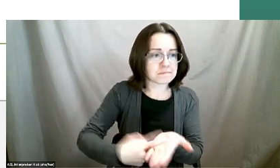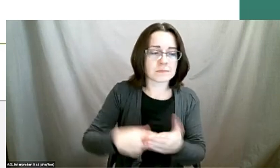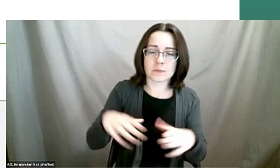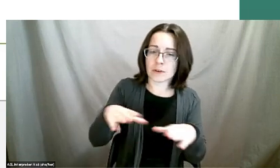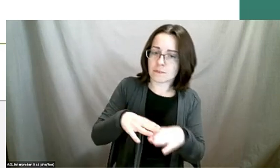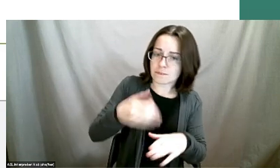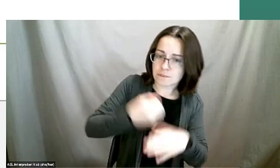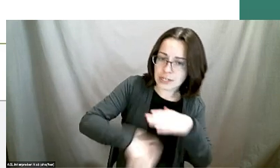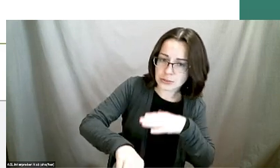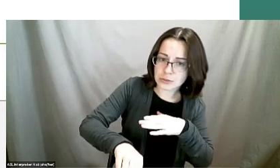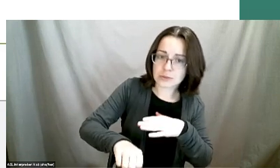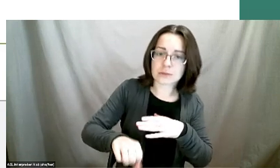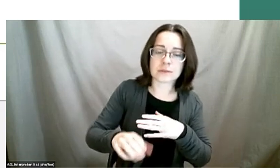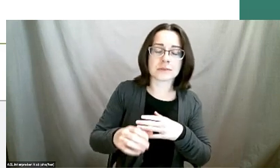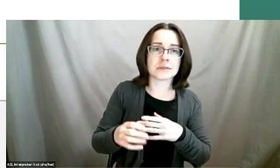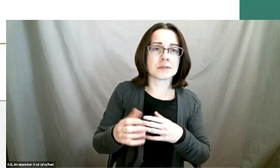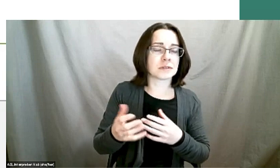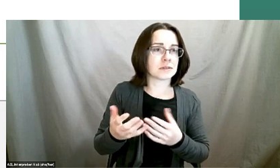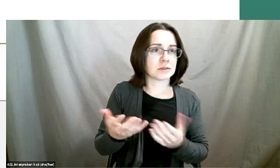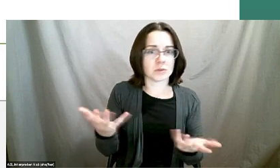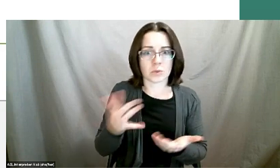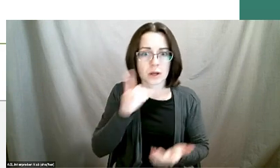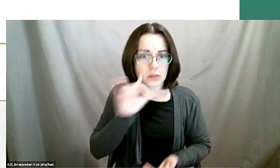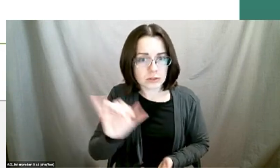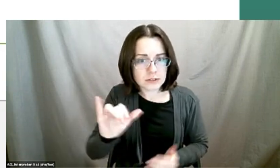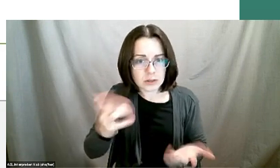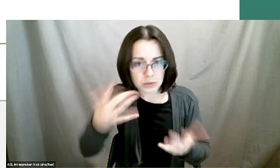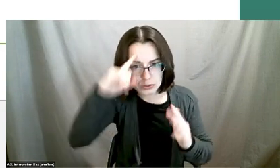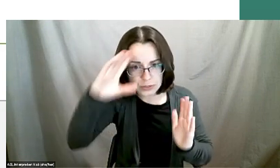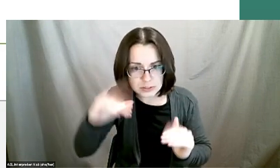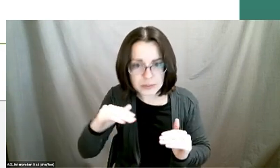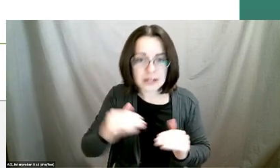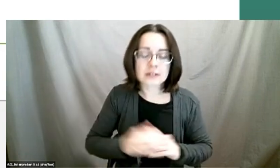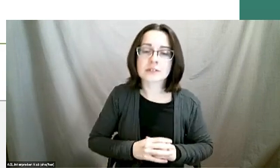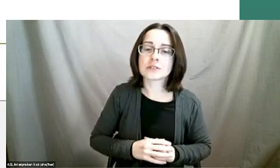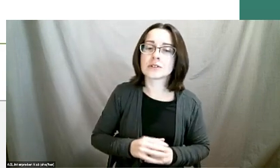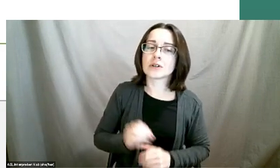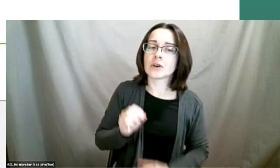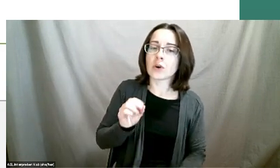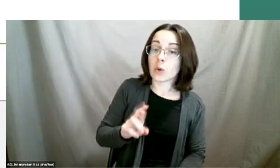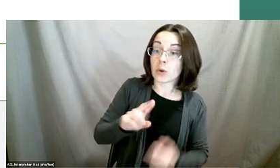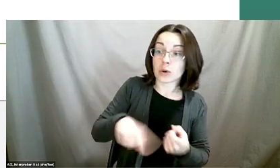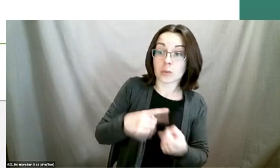when an operative delivery such as vacuum or forceps might be required or C-section.